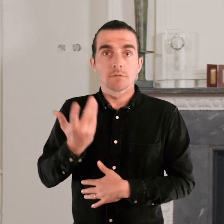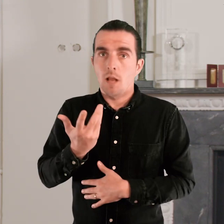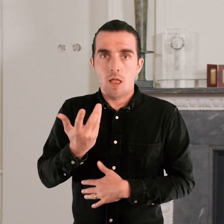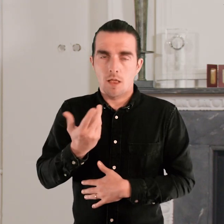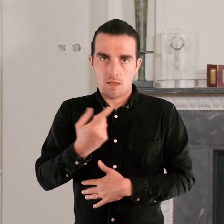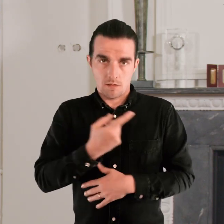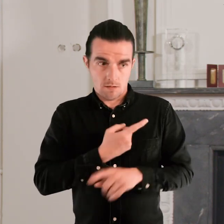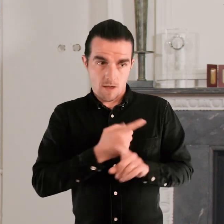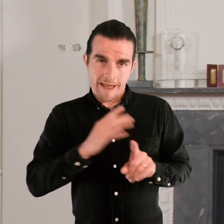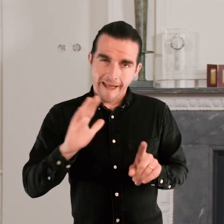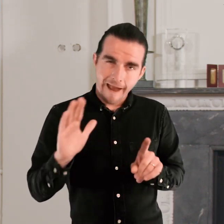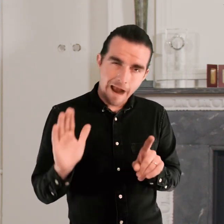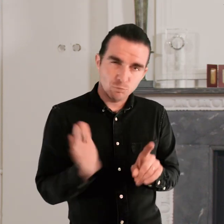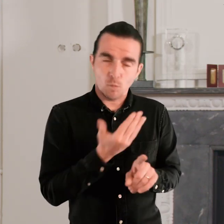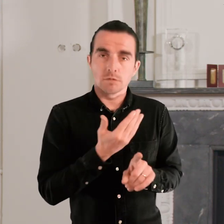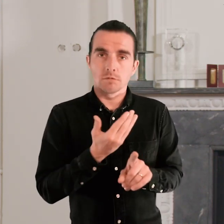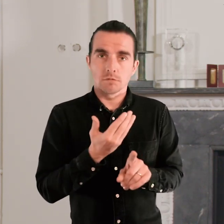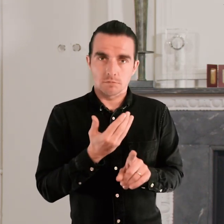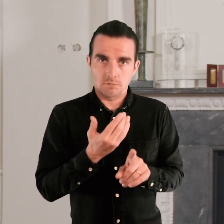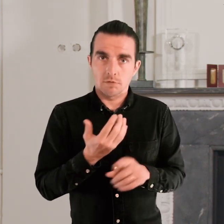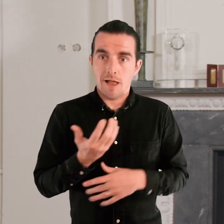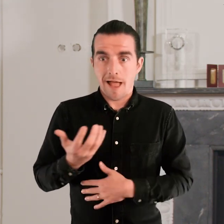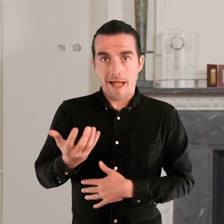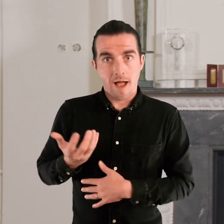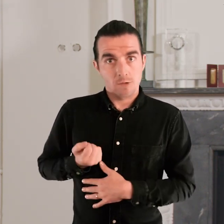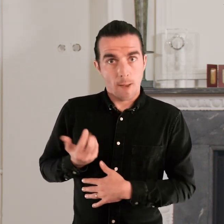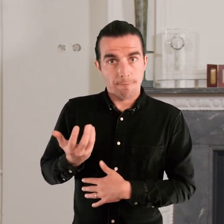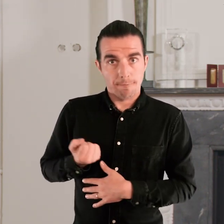The idea is that every person in the country